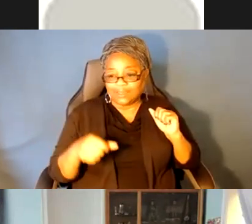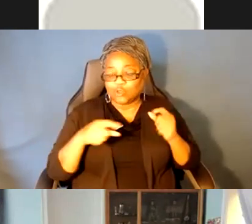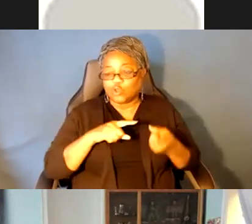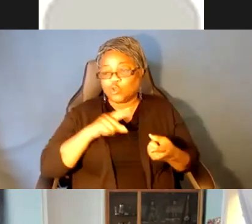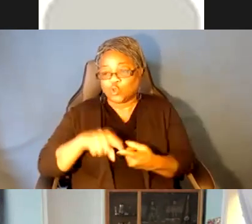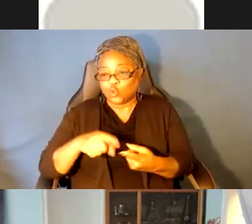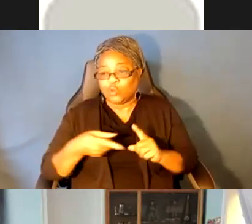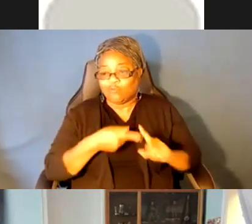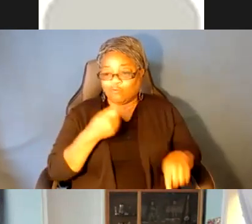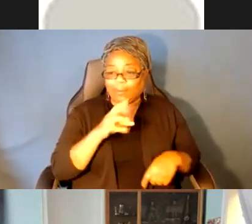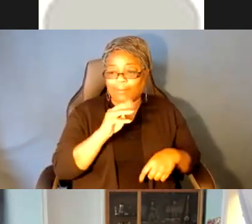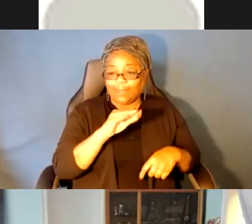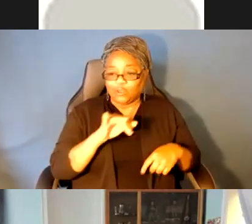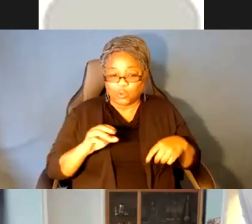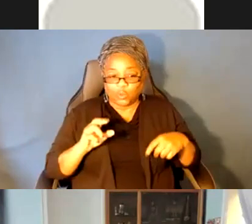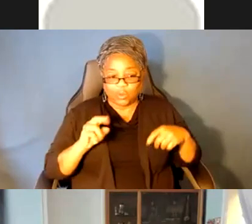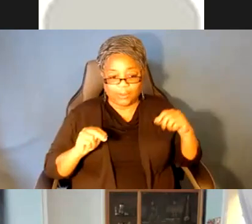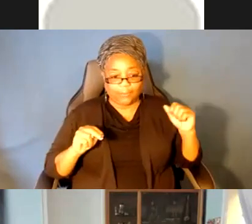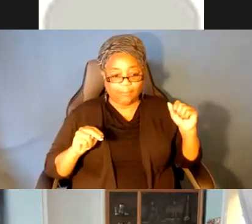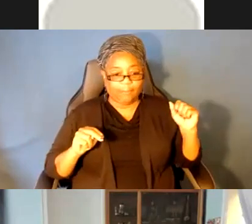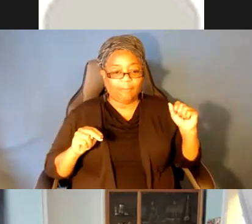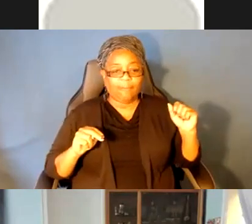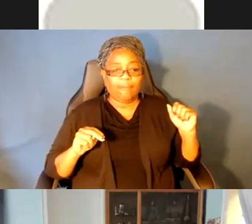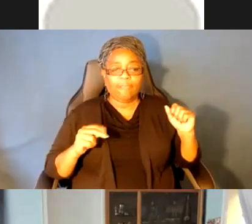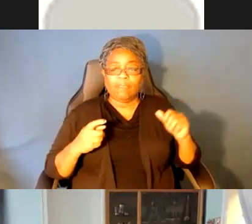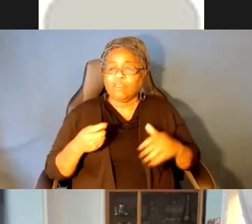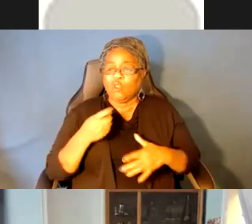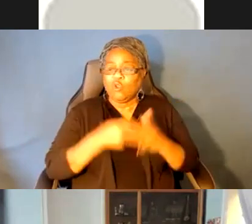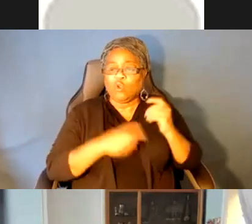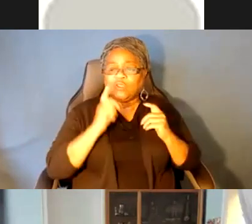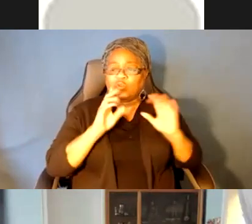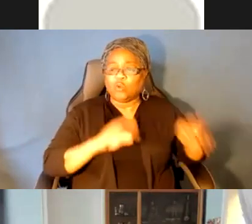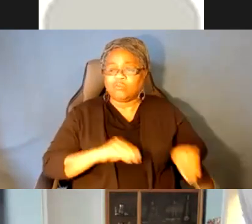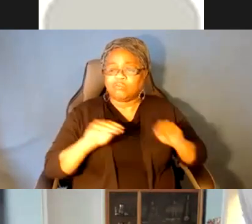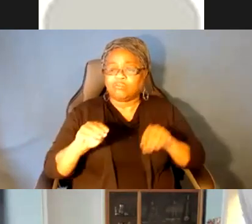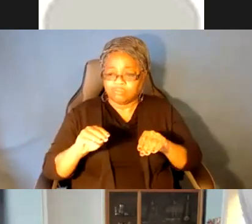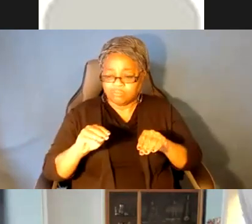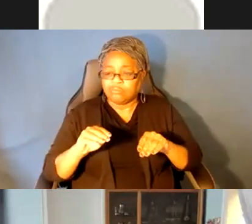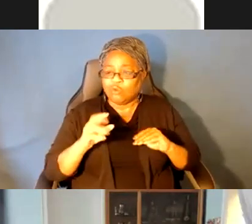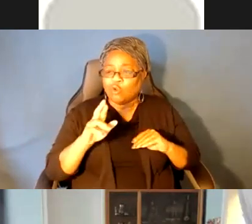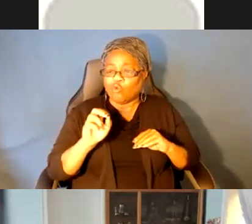Costs for relocating your address or residence out of the state is not eligible.